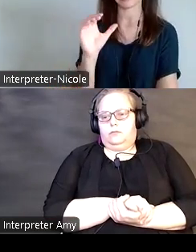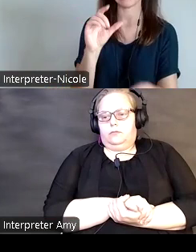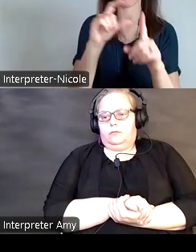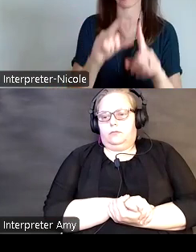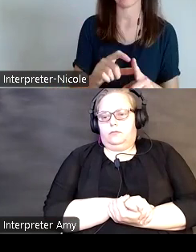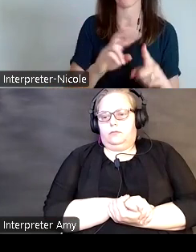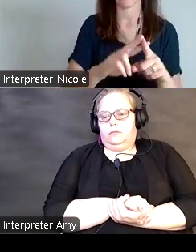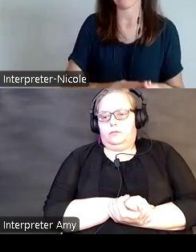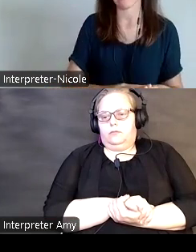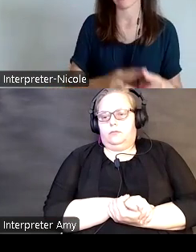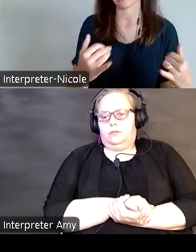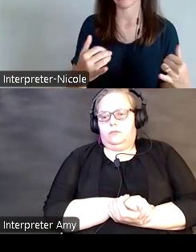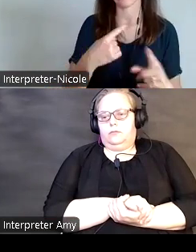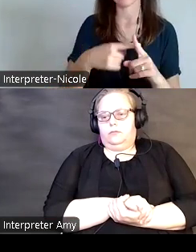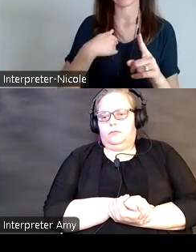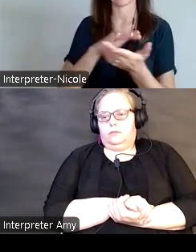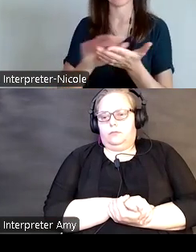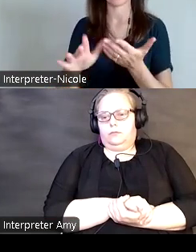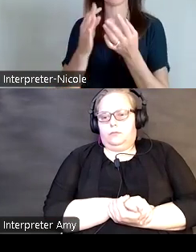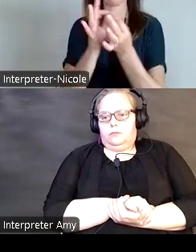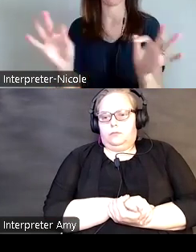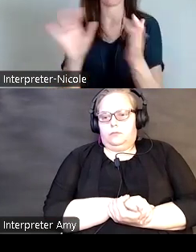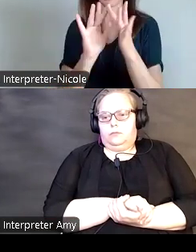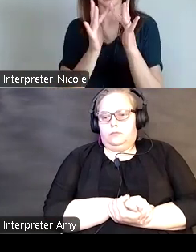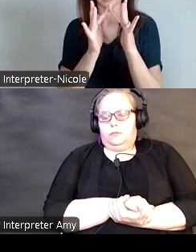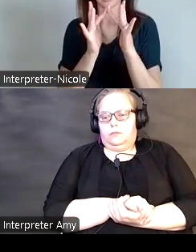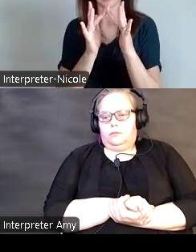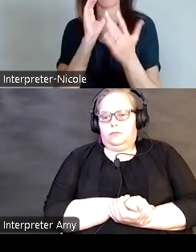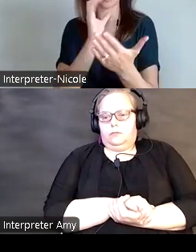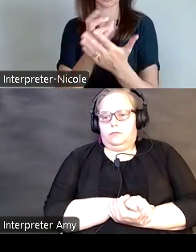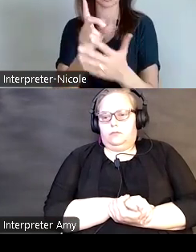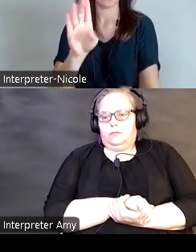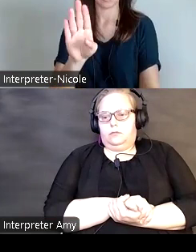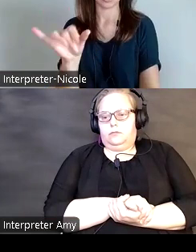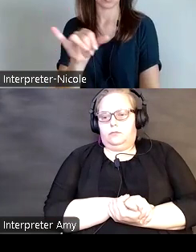Then there's a really nice free online picture database if you just need something quick and